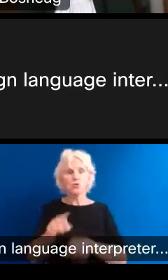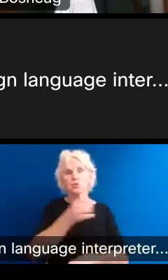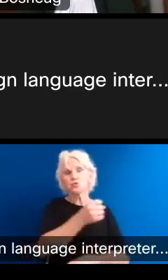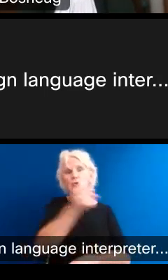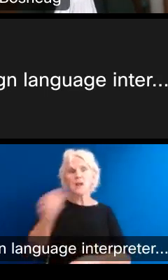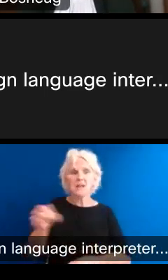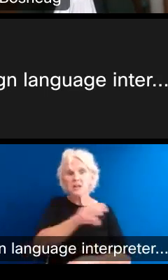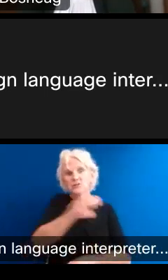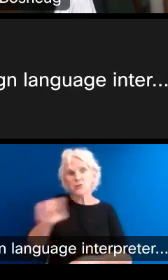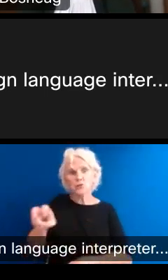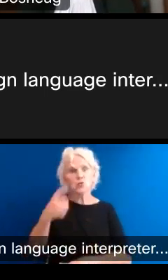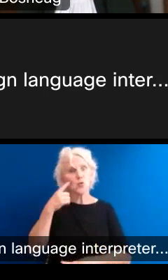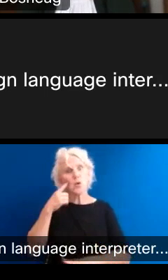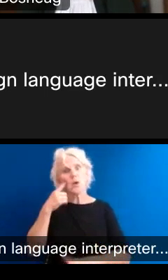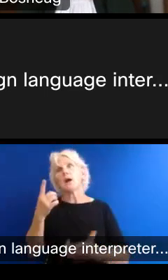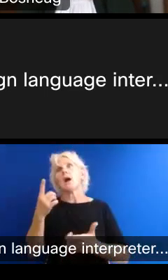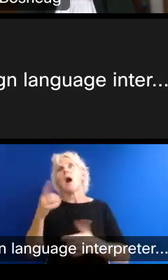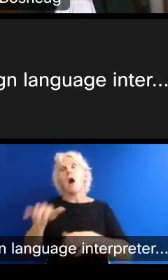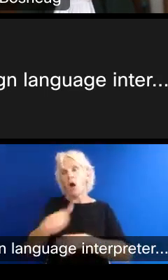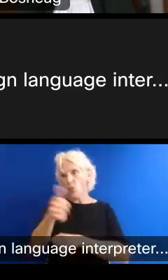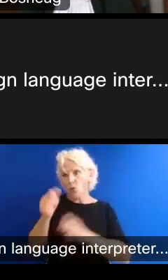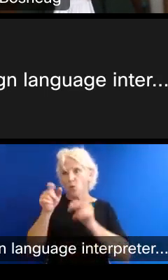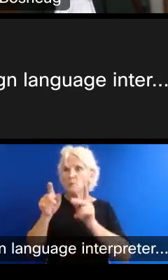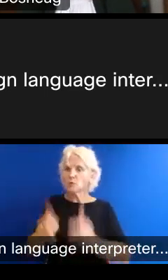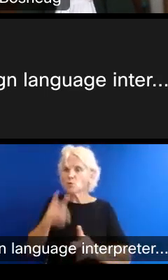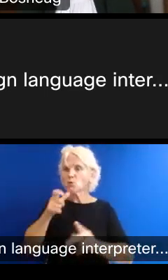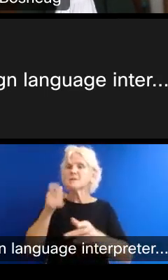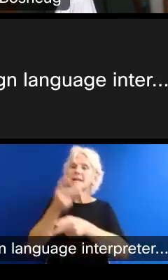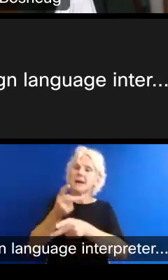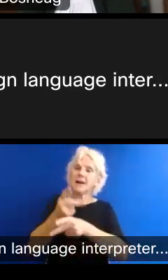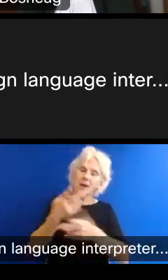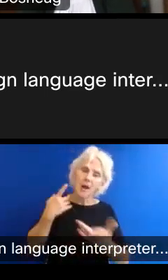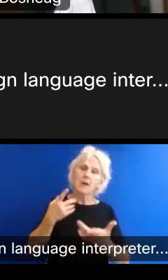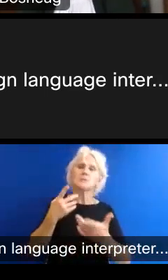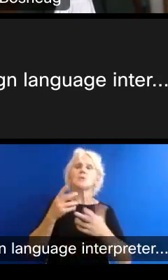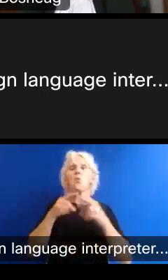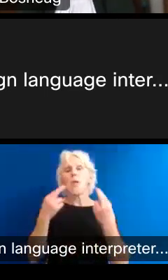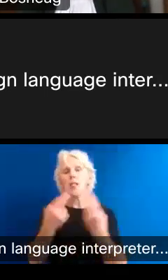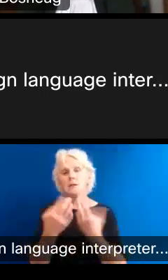a relative that qualify for waiver and/or children's mental health services and may